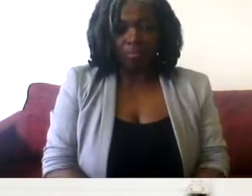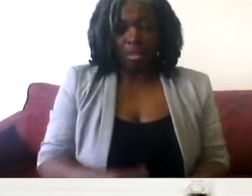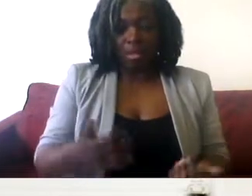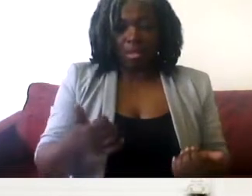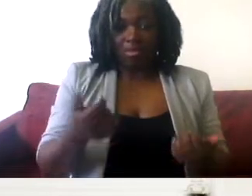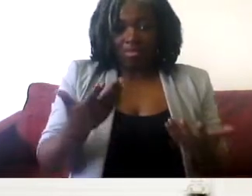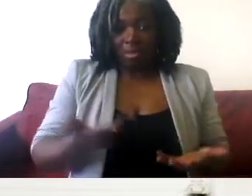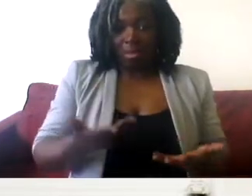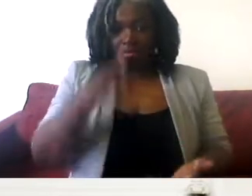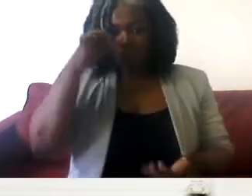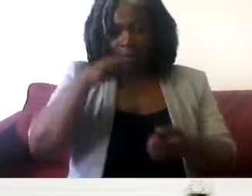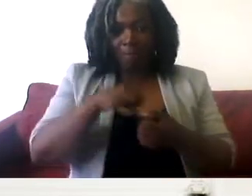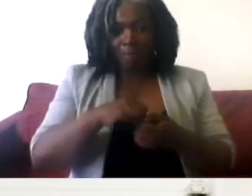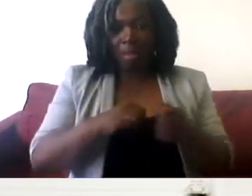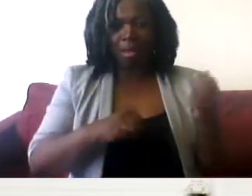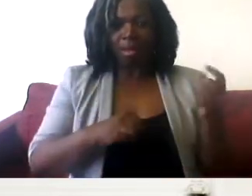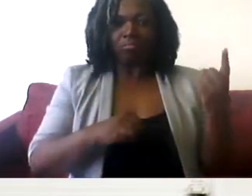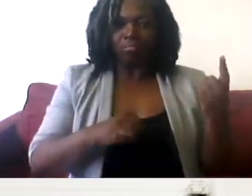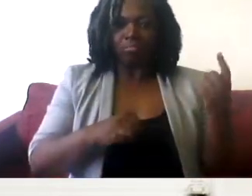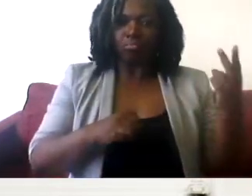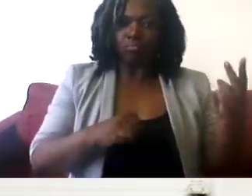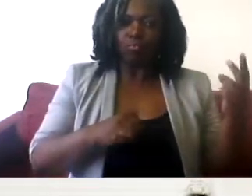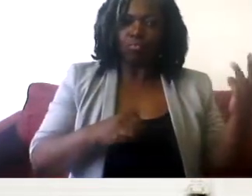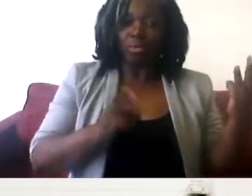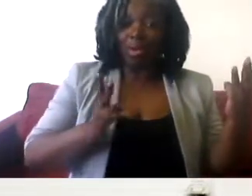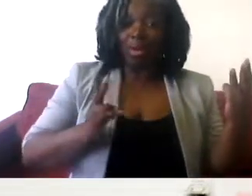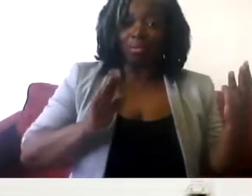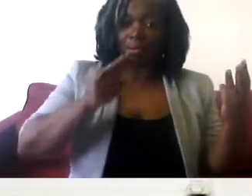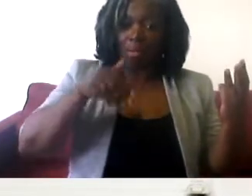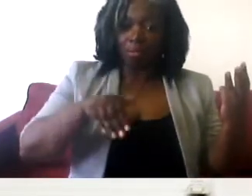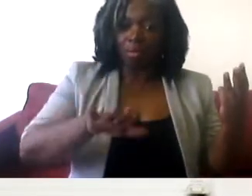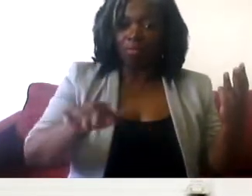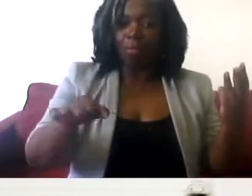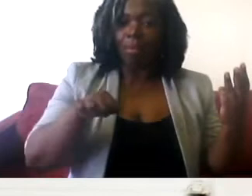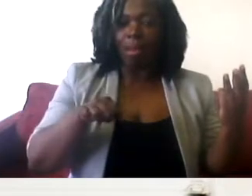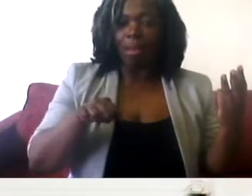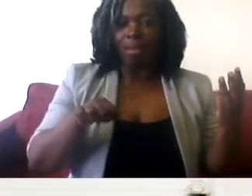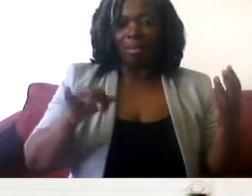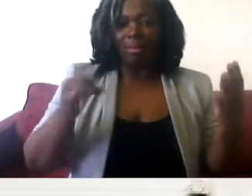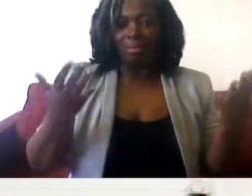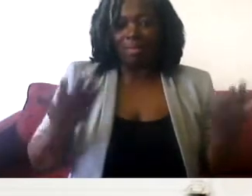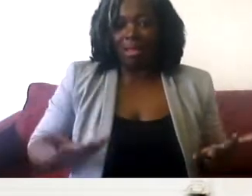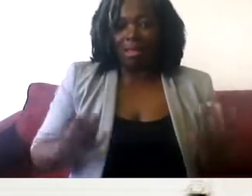remember the under-over sequence which I